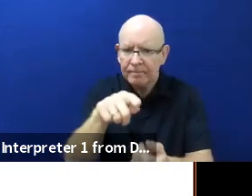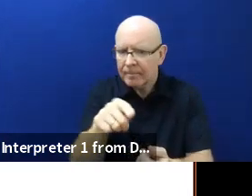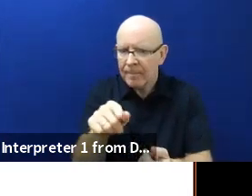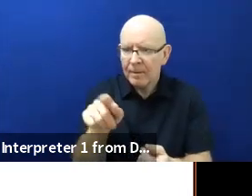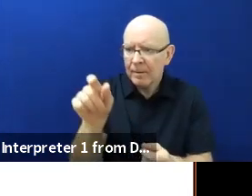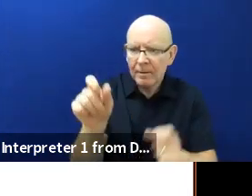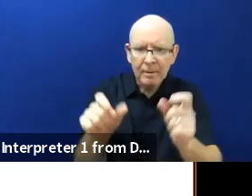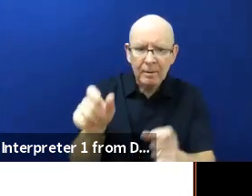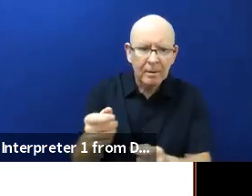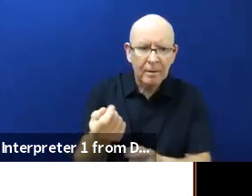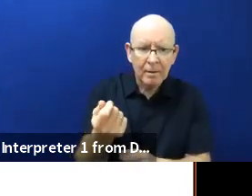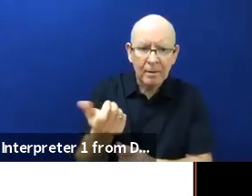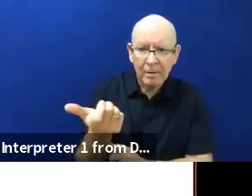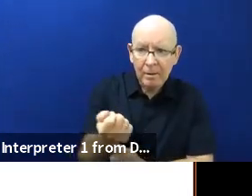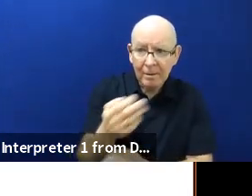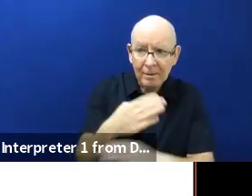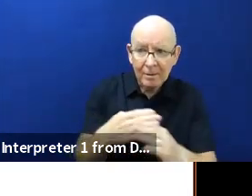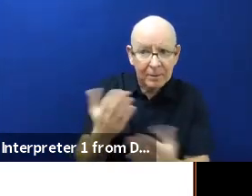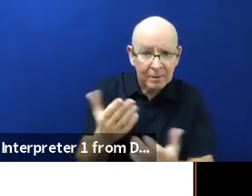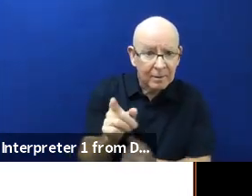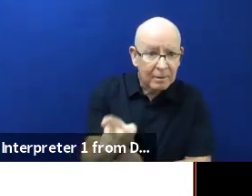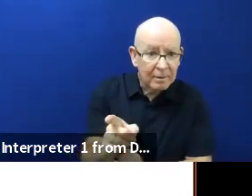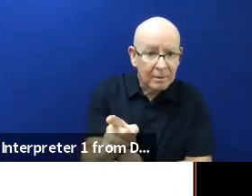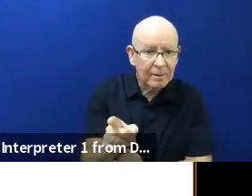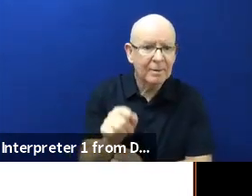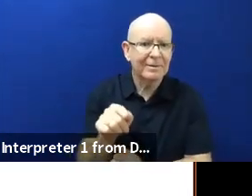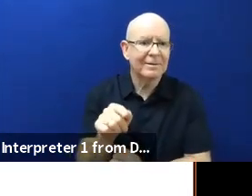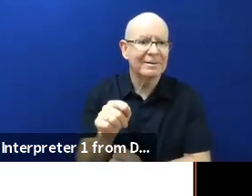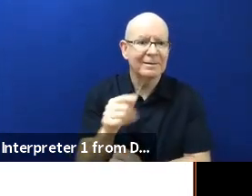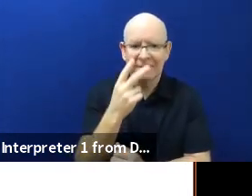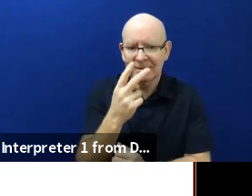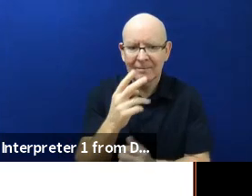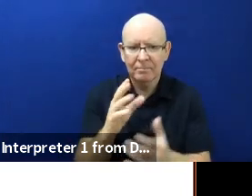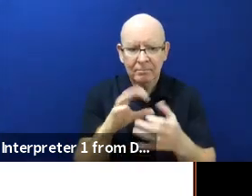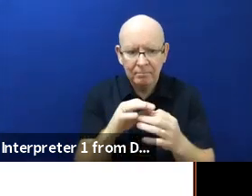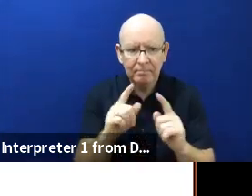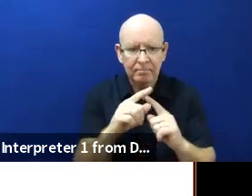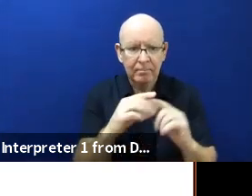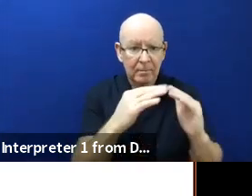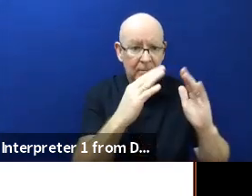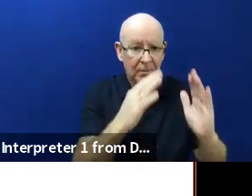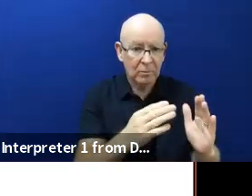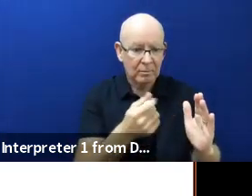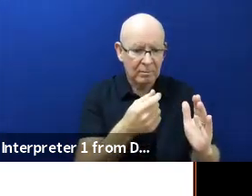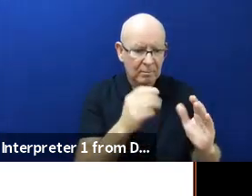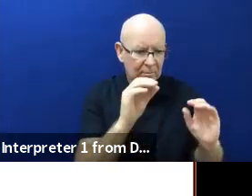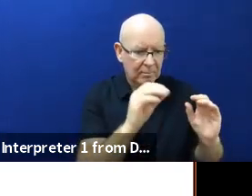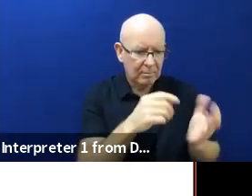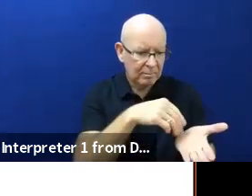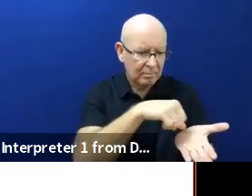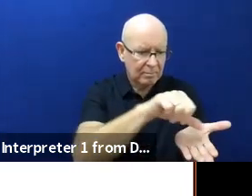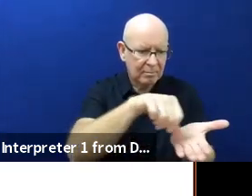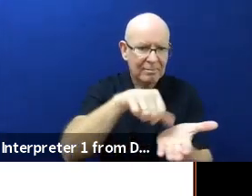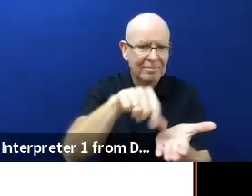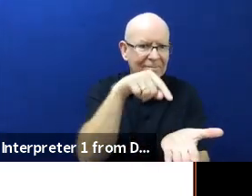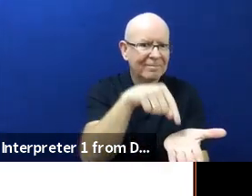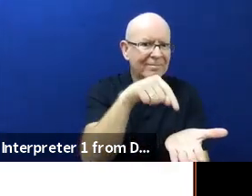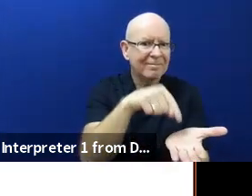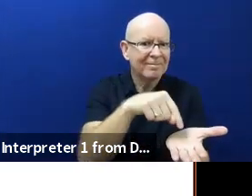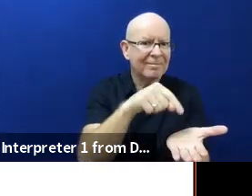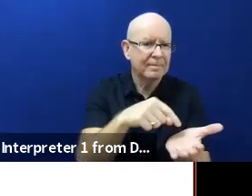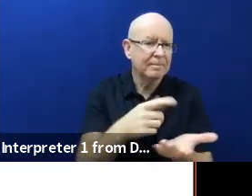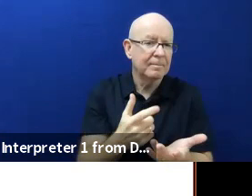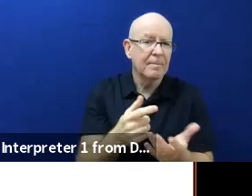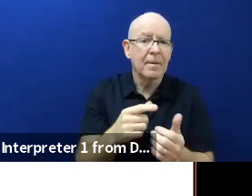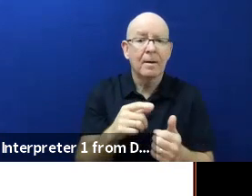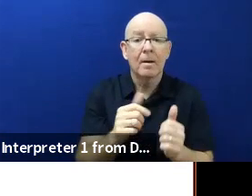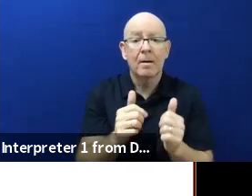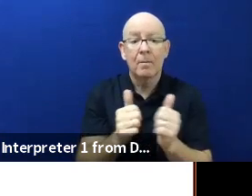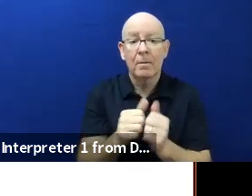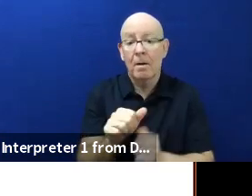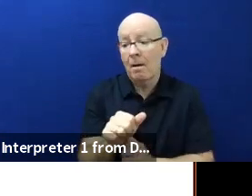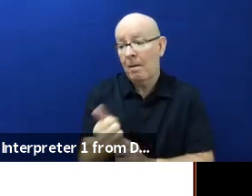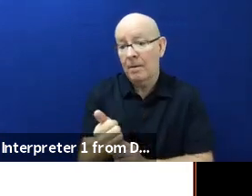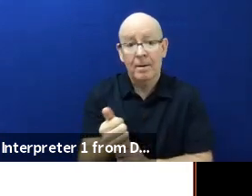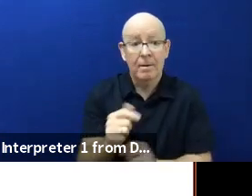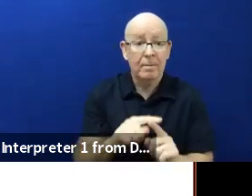And the reform that took place in 2010 was broad and look at all different types of